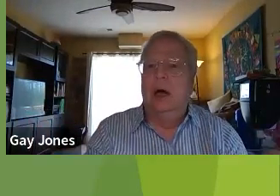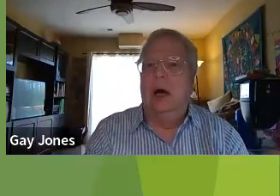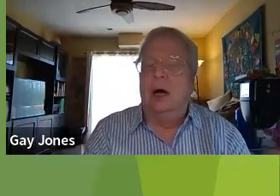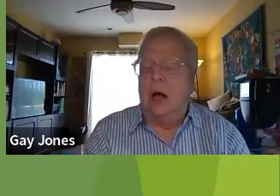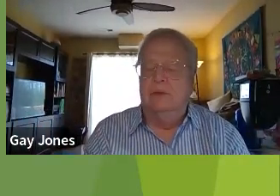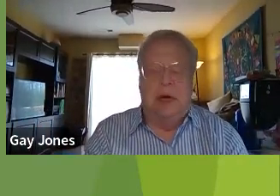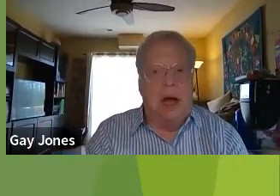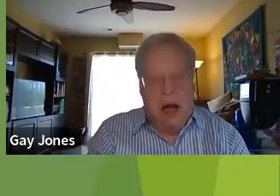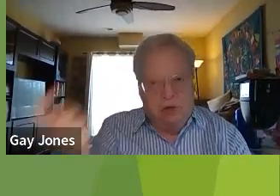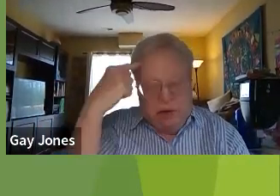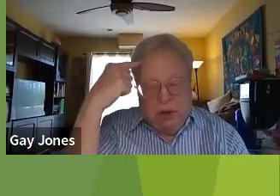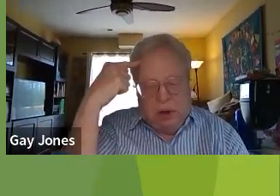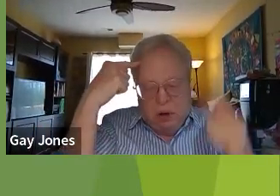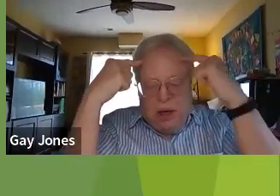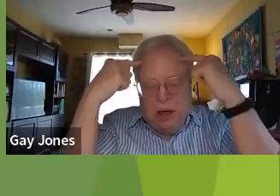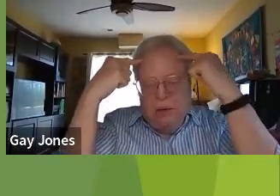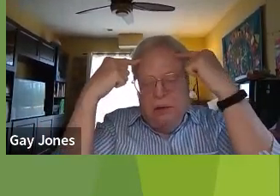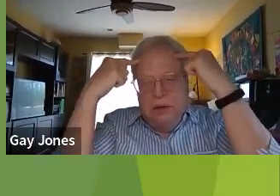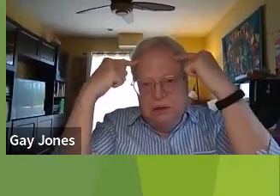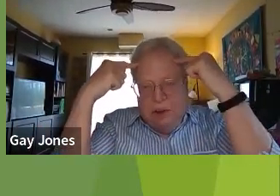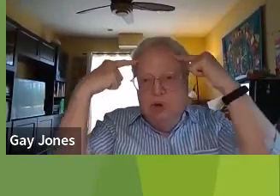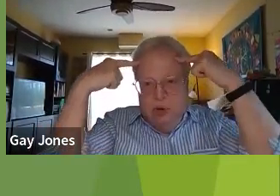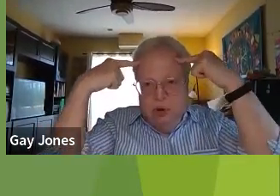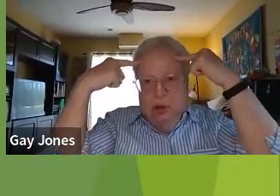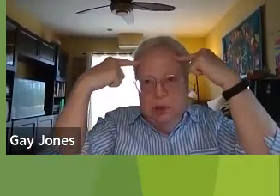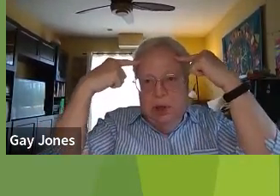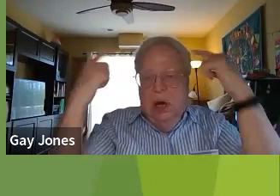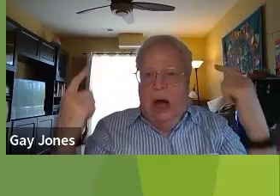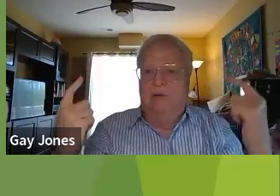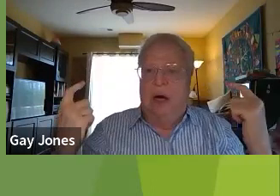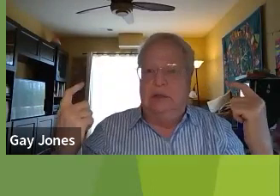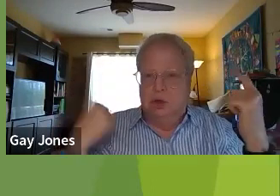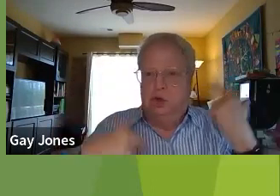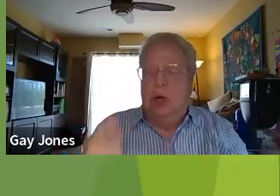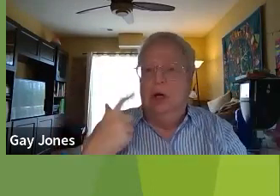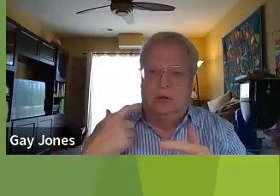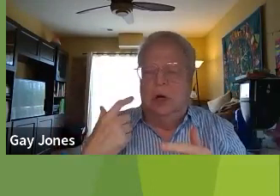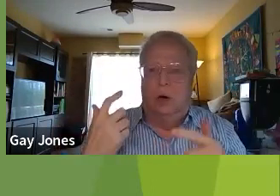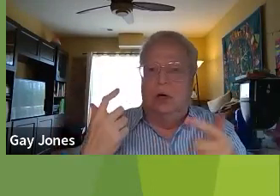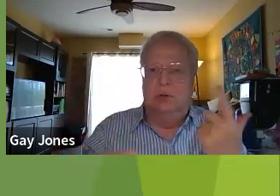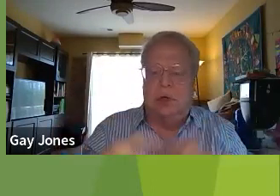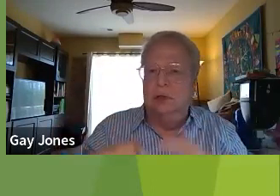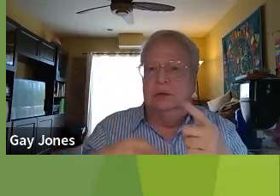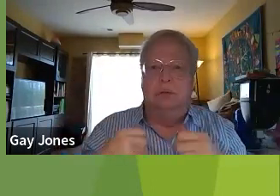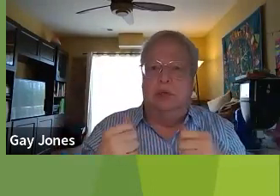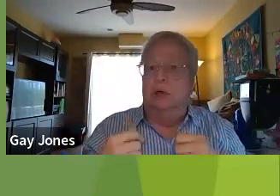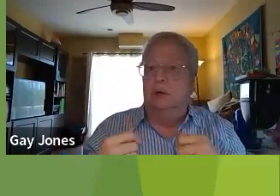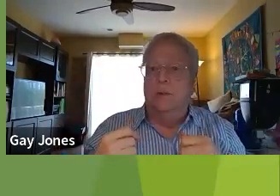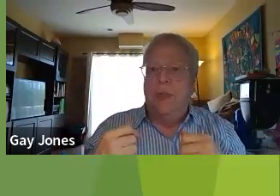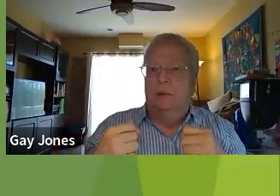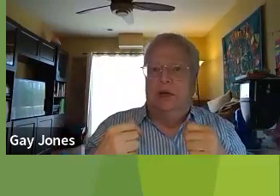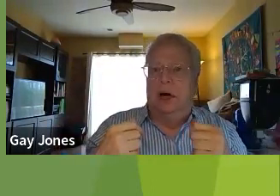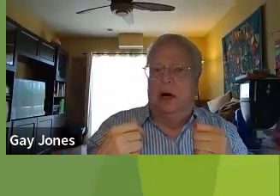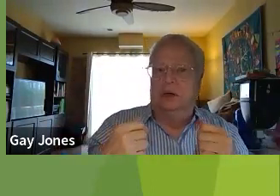And then I have to think, okay, conceptually, I've got to change how I sign something, because